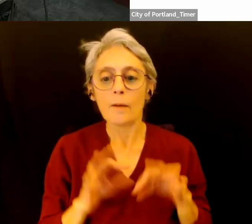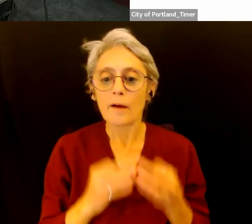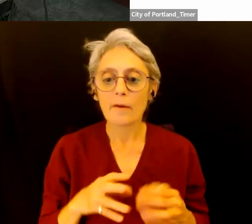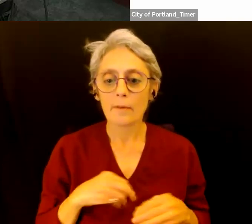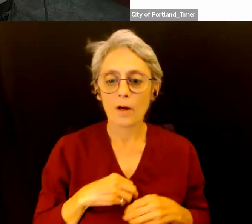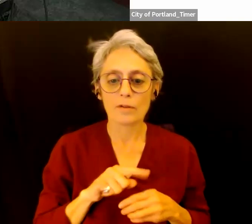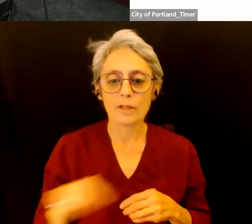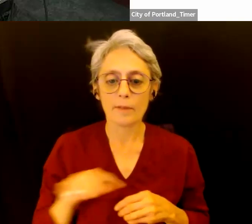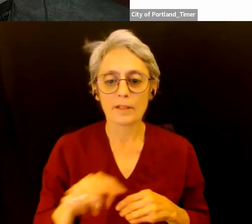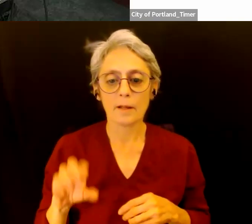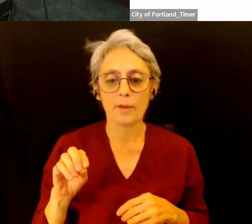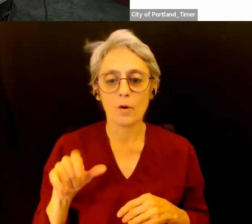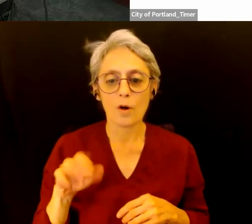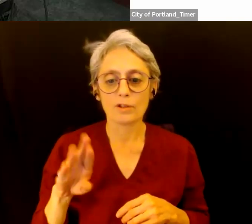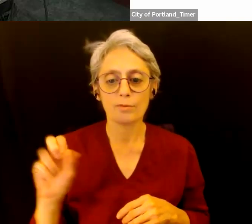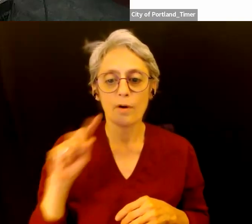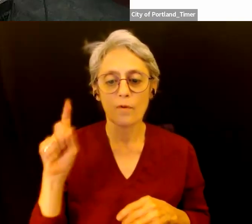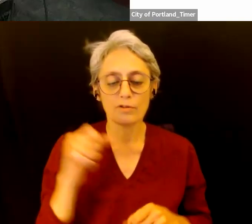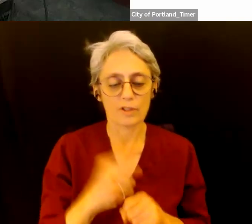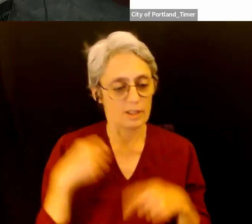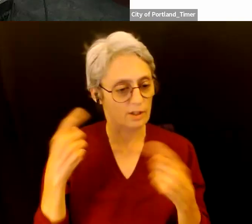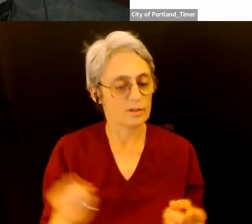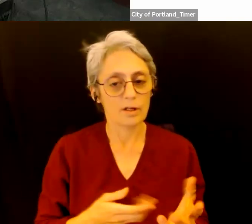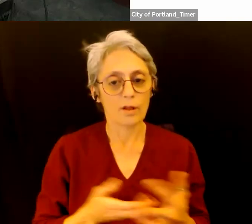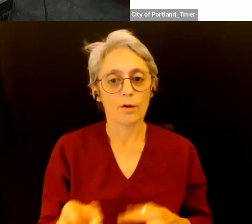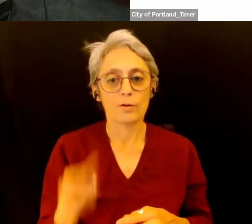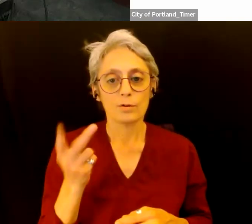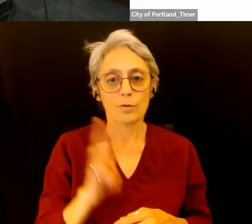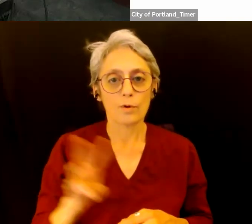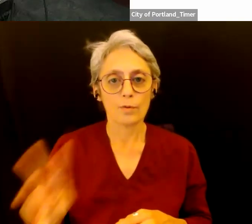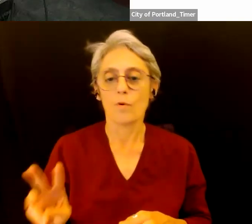We've been through two world wars and a depression and many other challenging times.